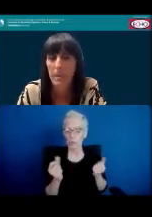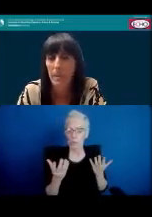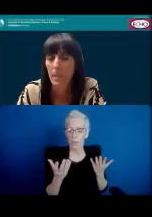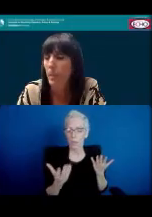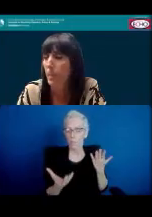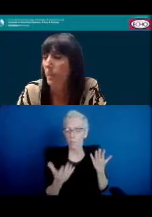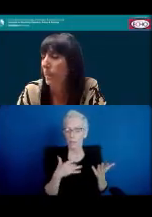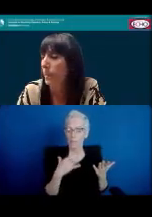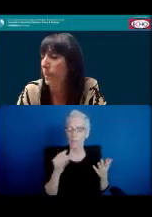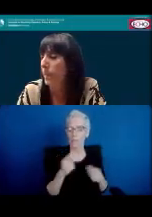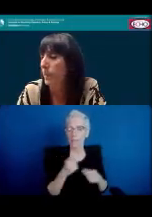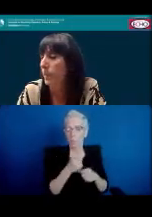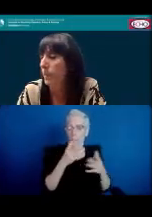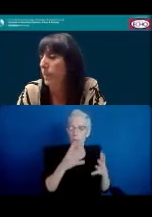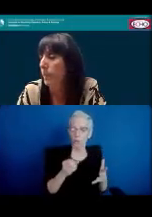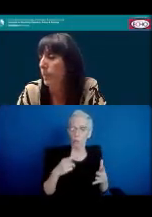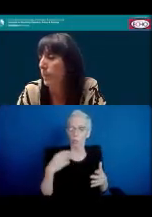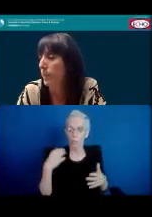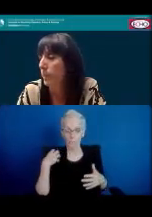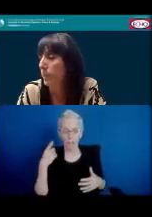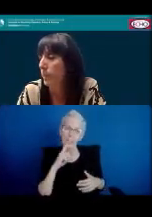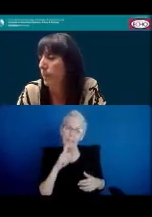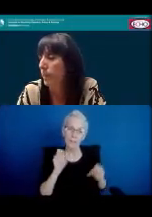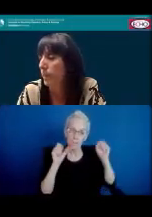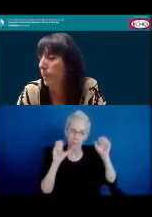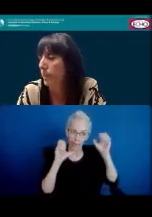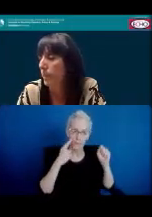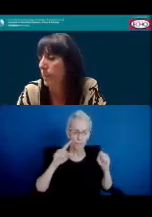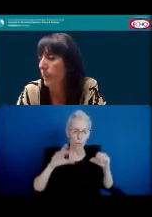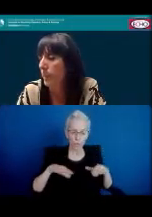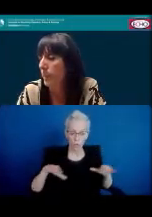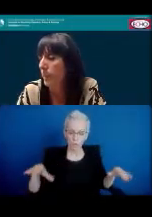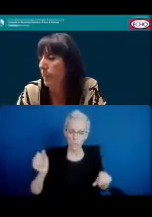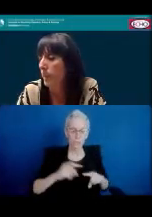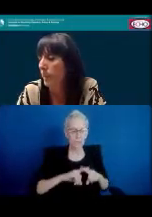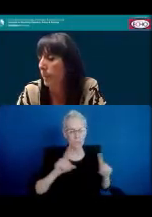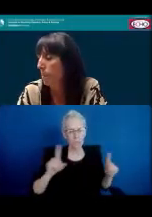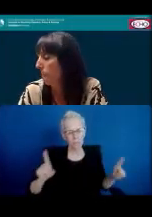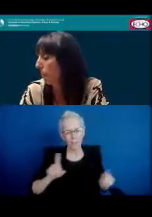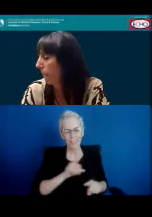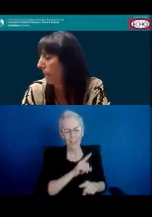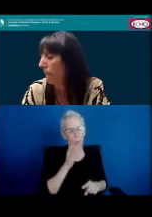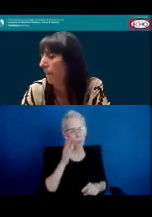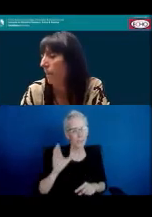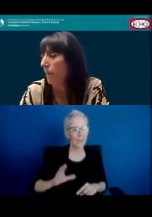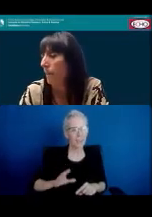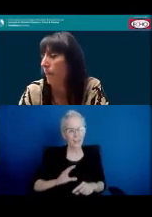an amazing thing for toddlers. Let's face it, they're kind of disempowered people. It may not always feel like it, but